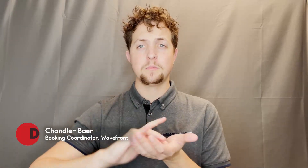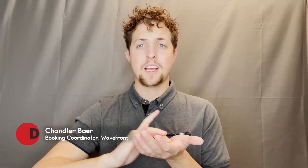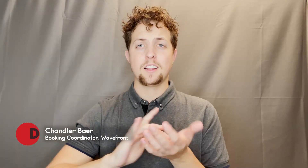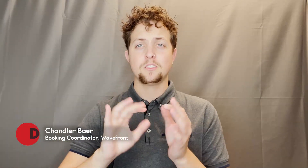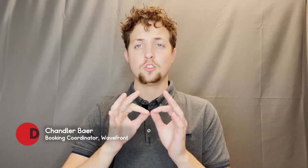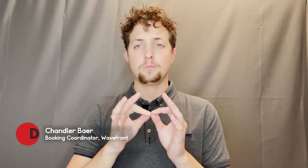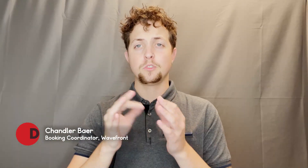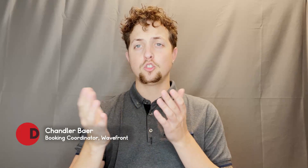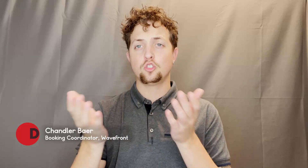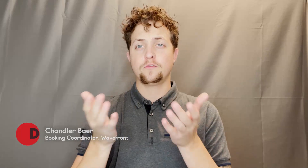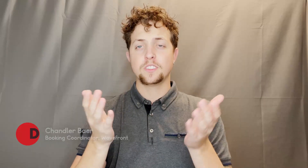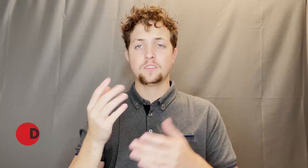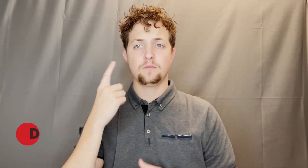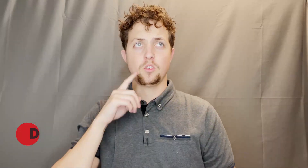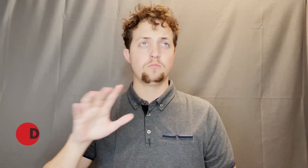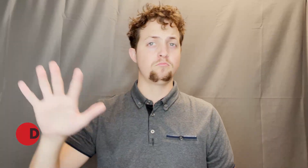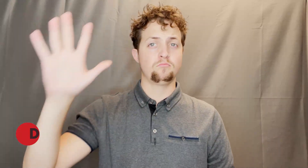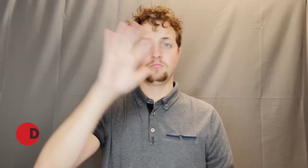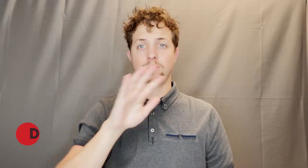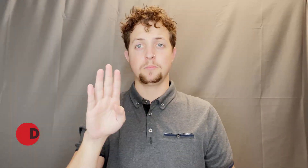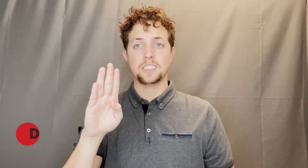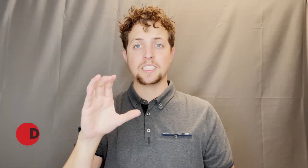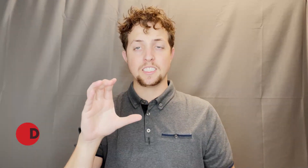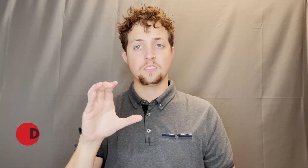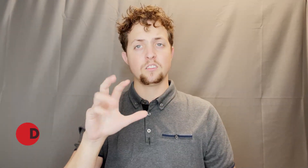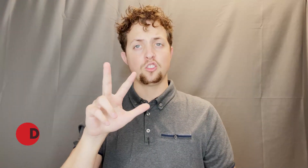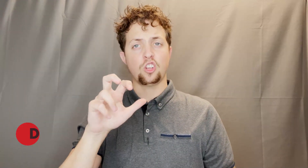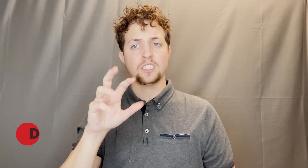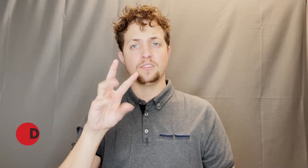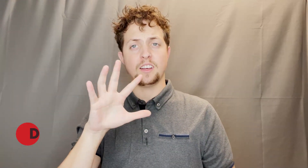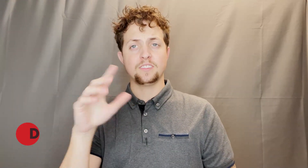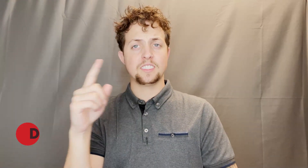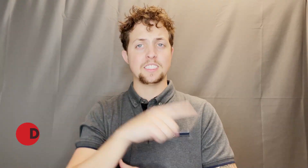medical interpreting services for the entire province, BC 365 days